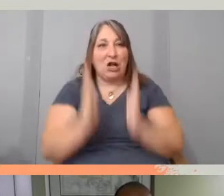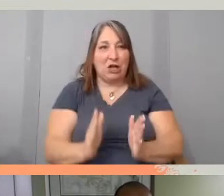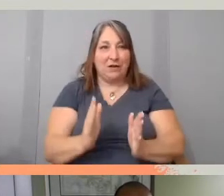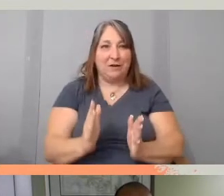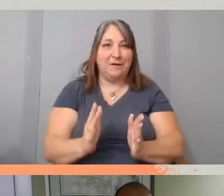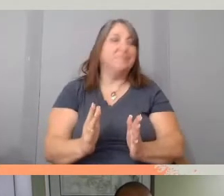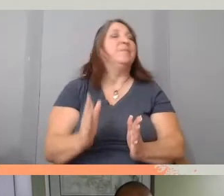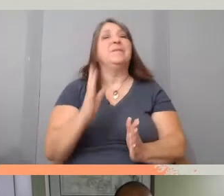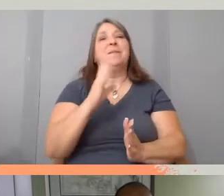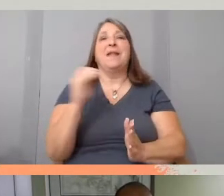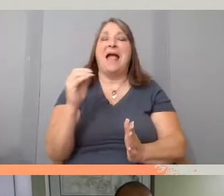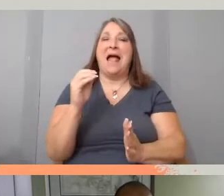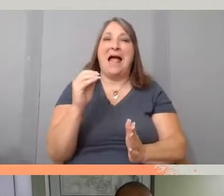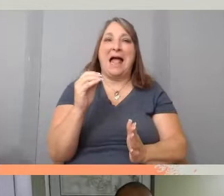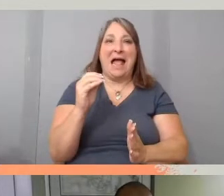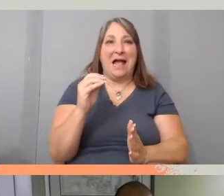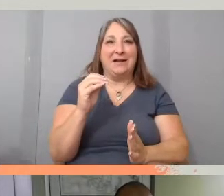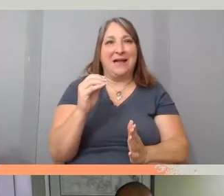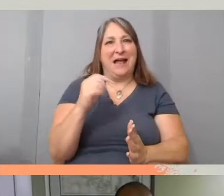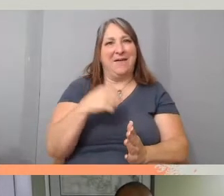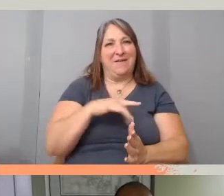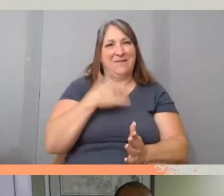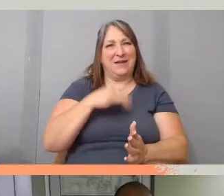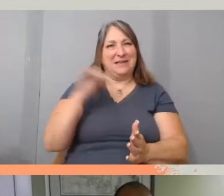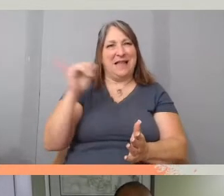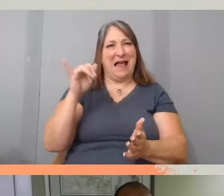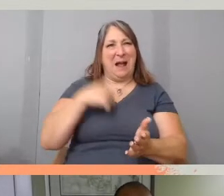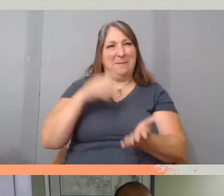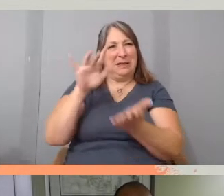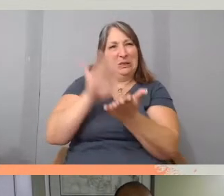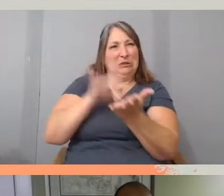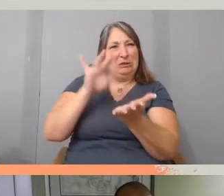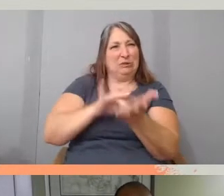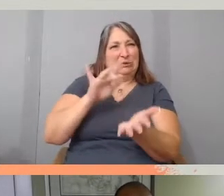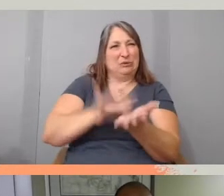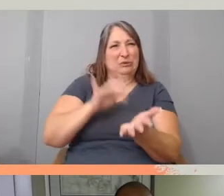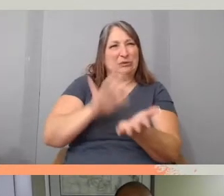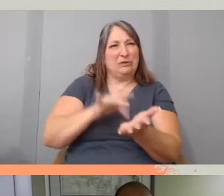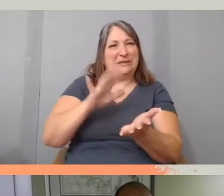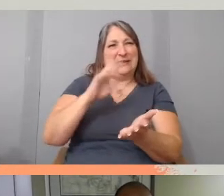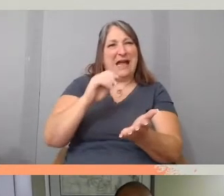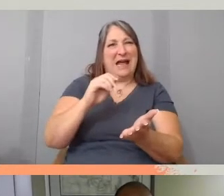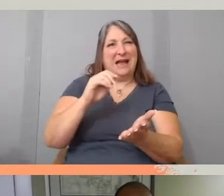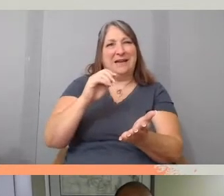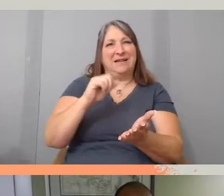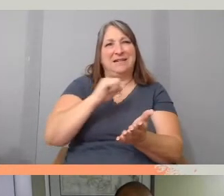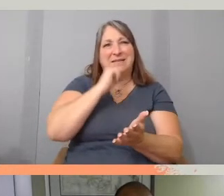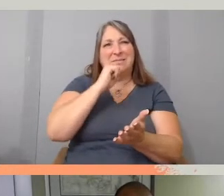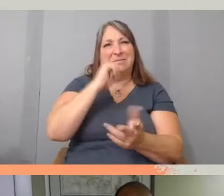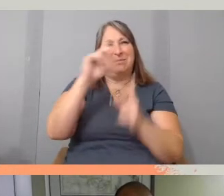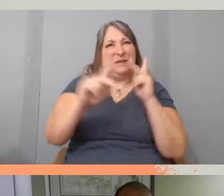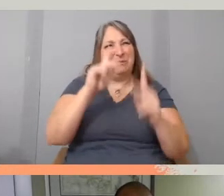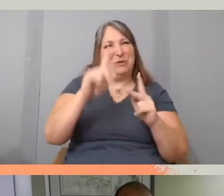And it just feels like you're being used and not like people really care for you.